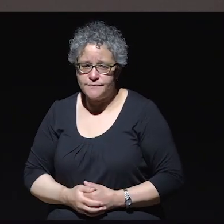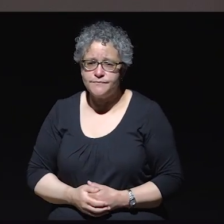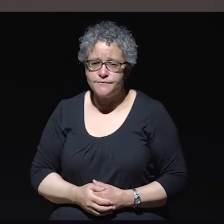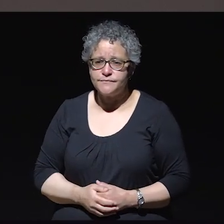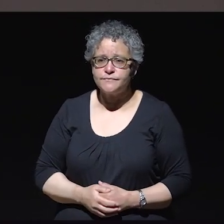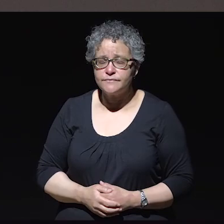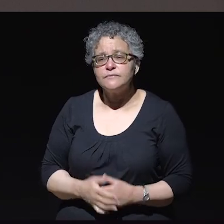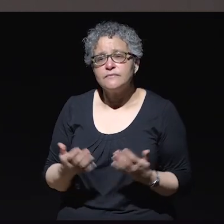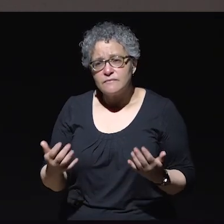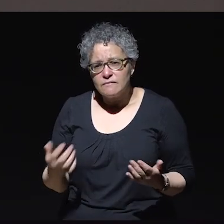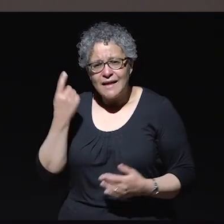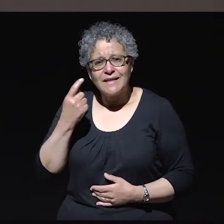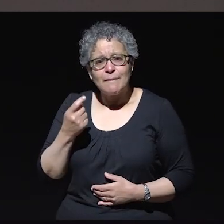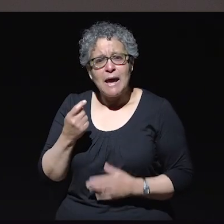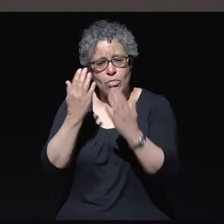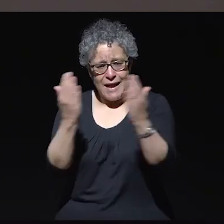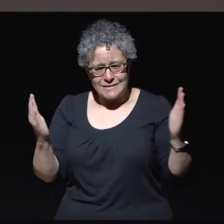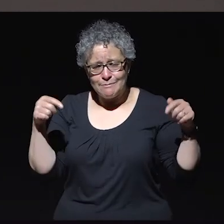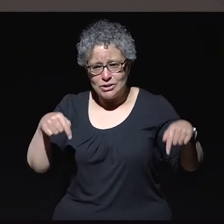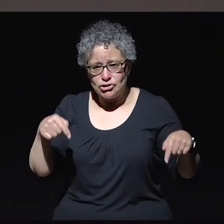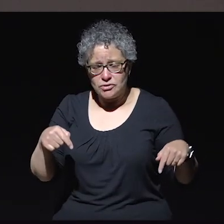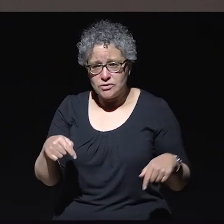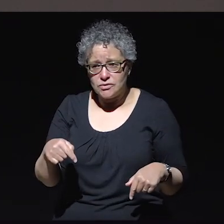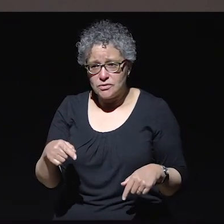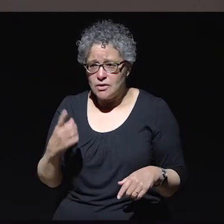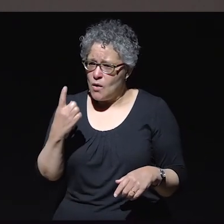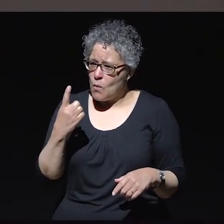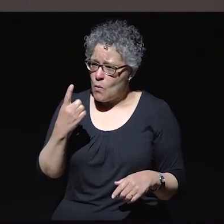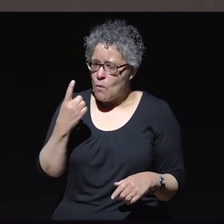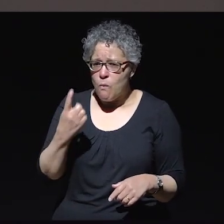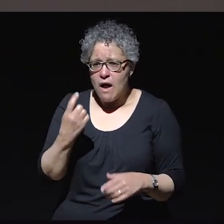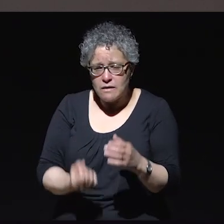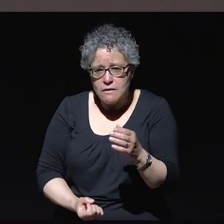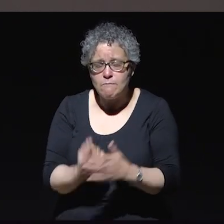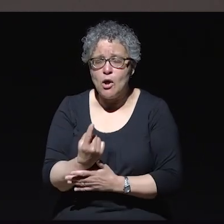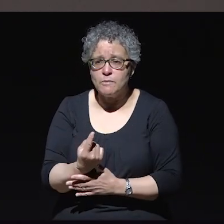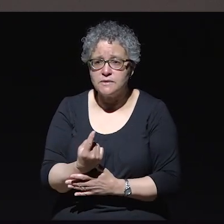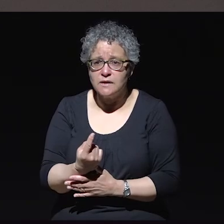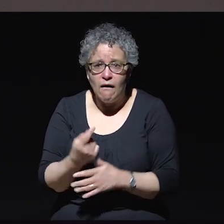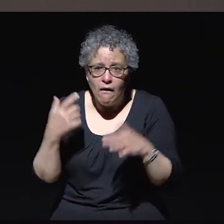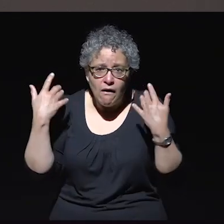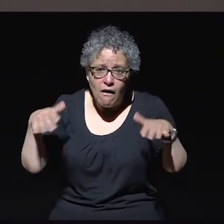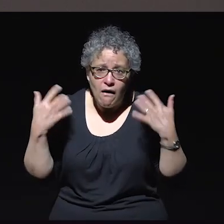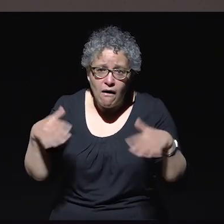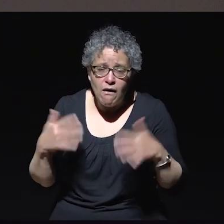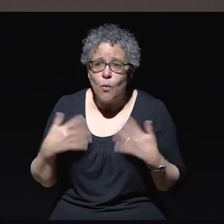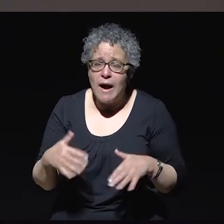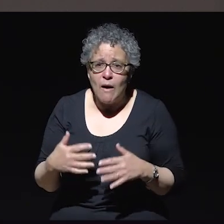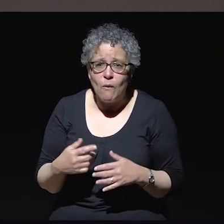But in terms of the exhibition itself, it is not just a moment to sort of marvel at the return of 'The Blue Boy' after 100 years and to think through,